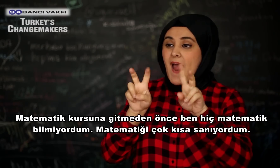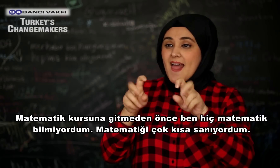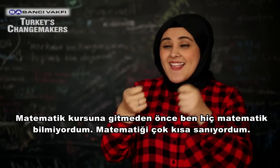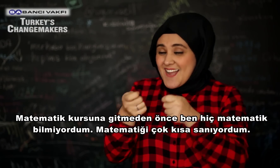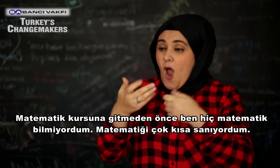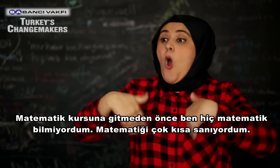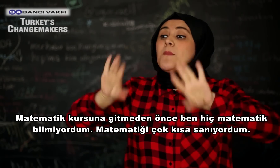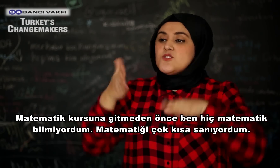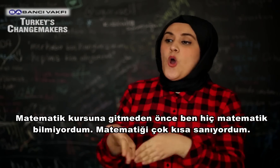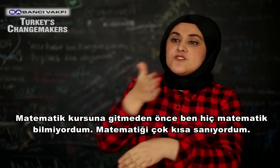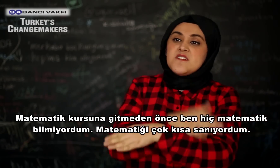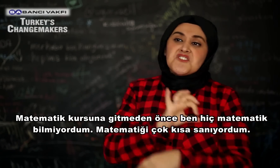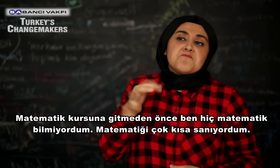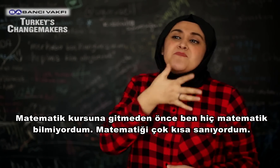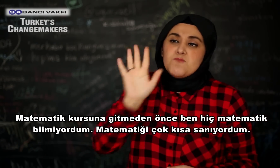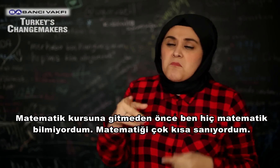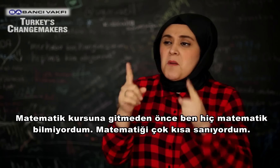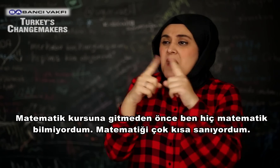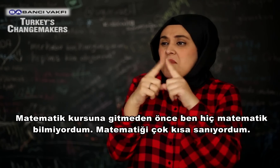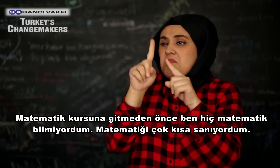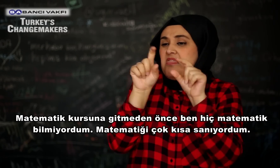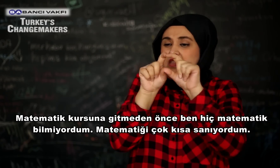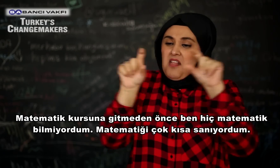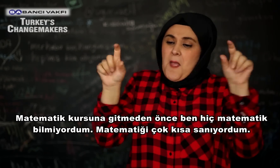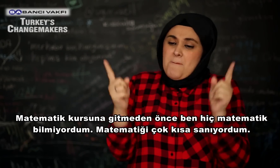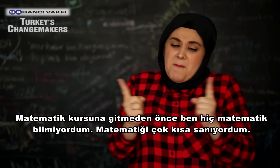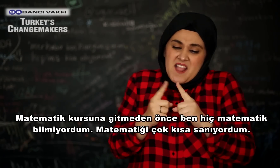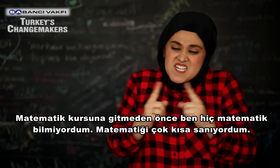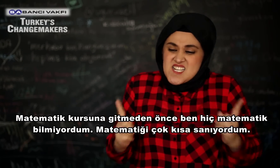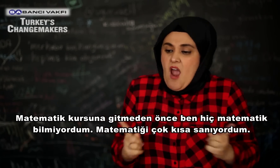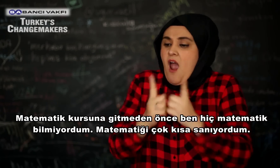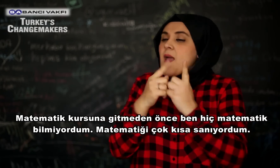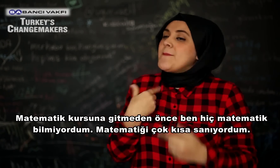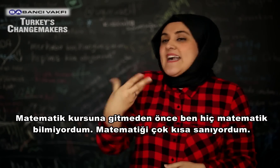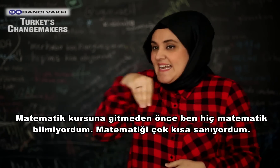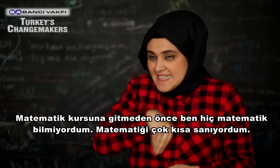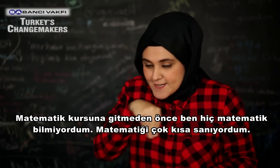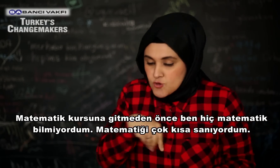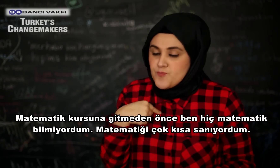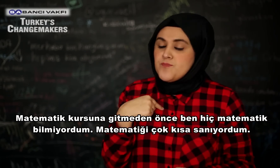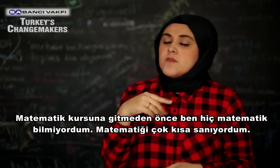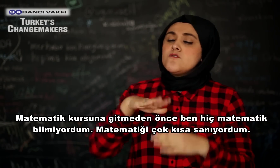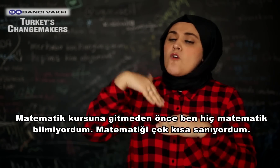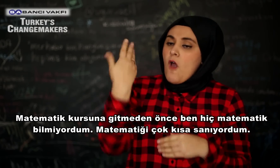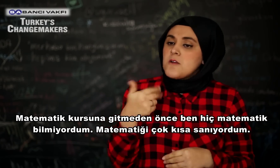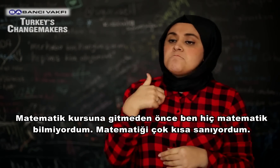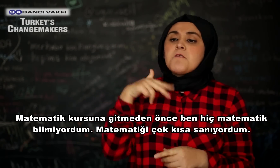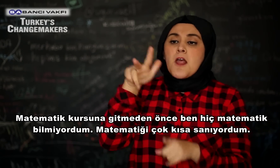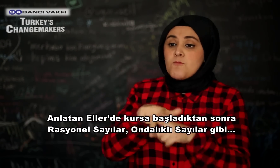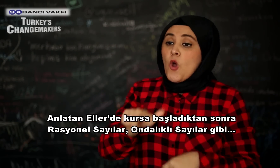I didn’t know anything about mathematics before I attended that course. I thought mathematics was very narrow.